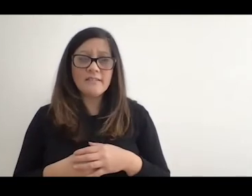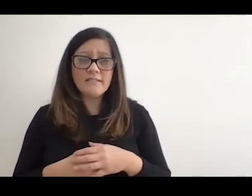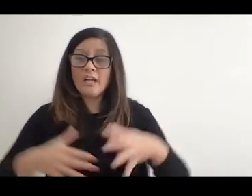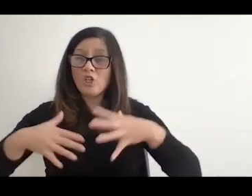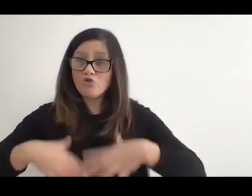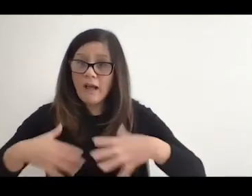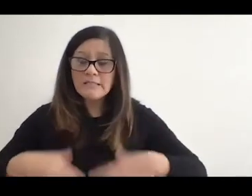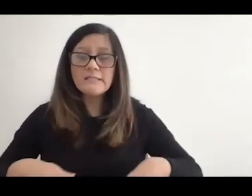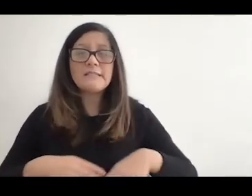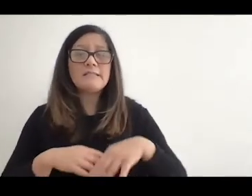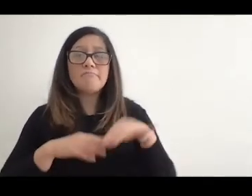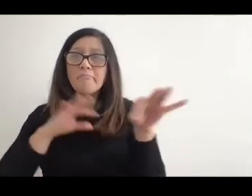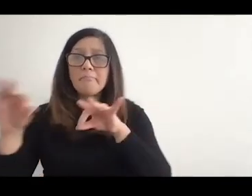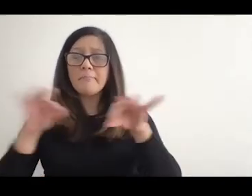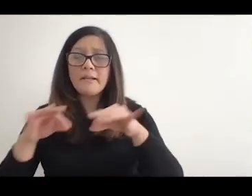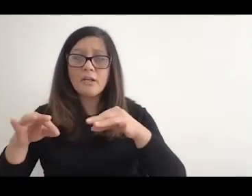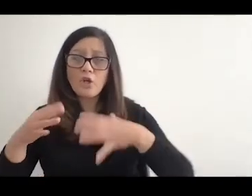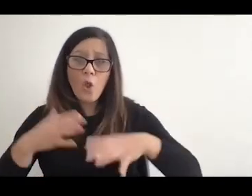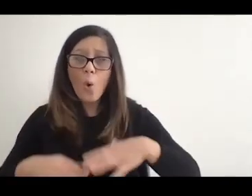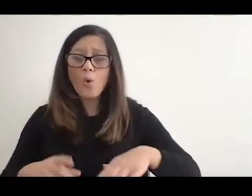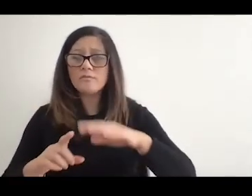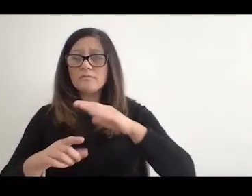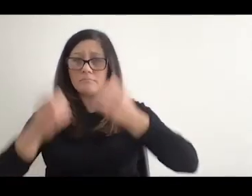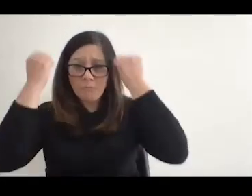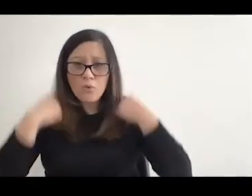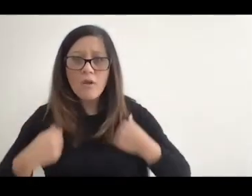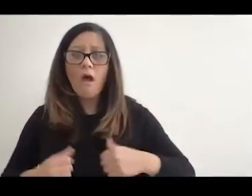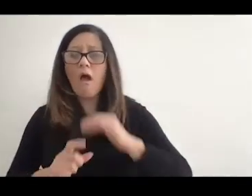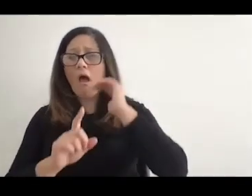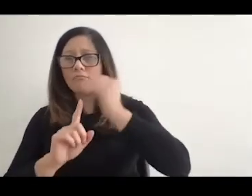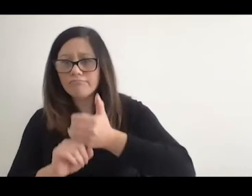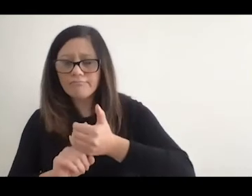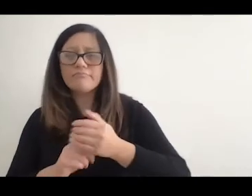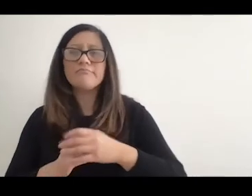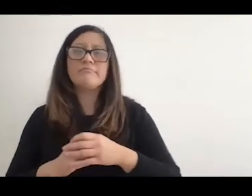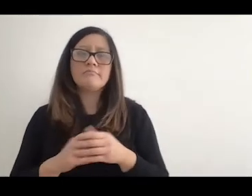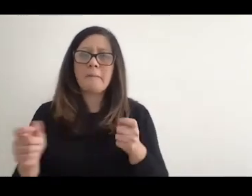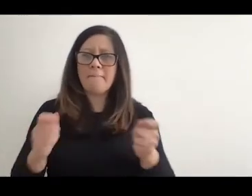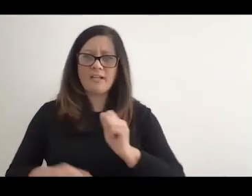putting them on, and adequately managing one's personal appearance. Right so it's the whole